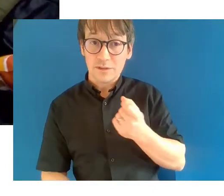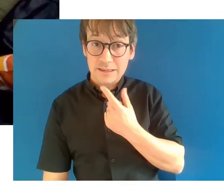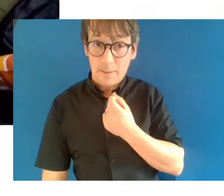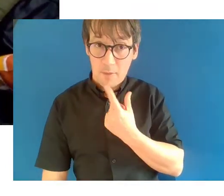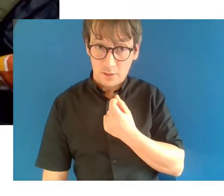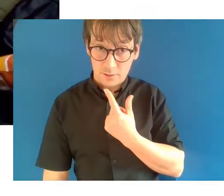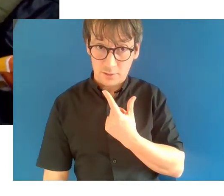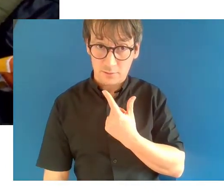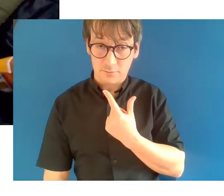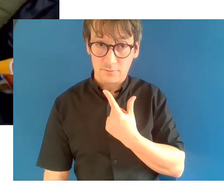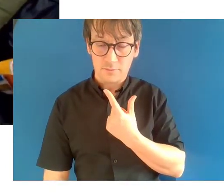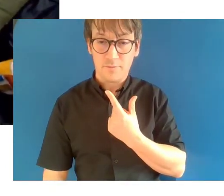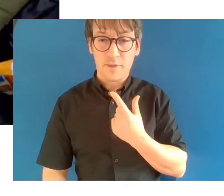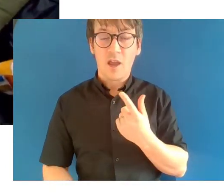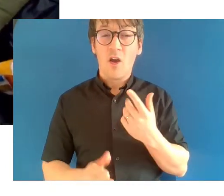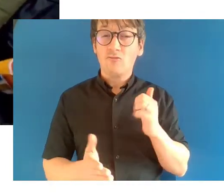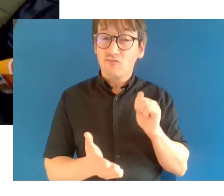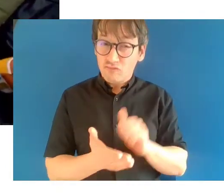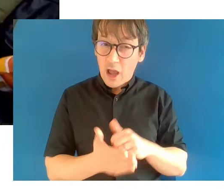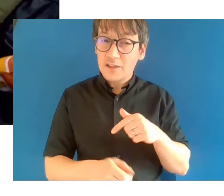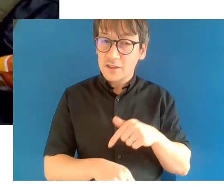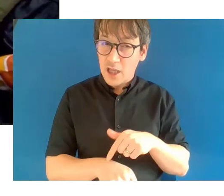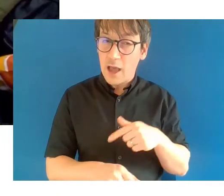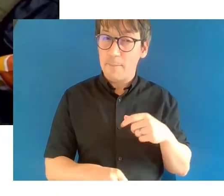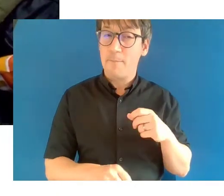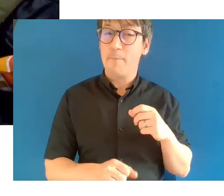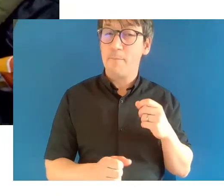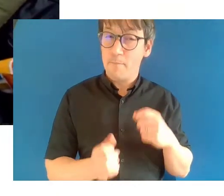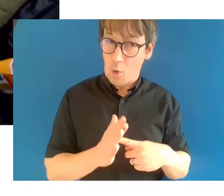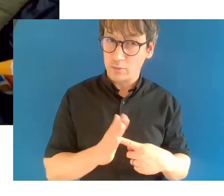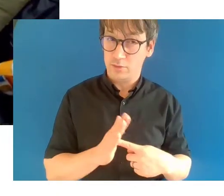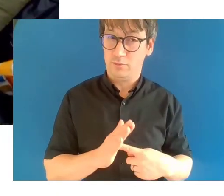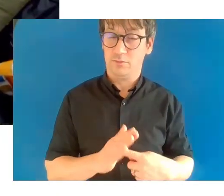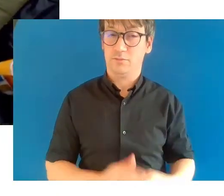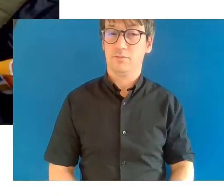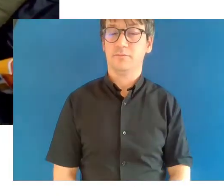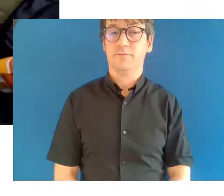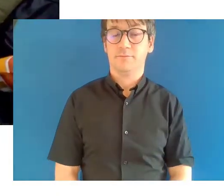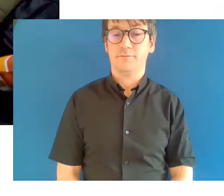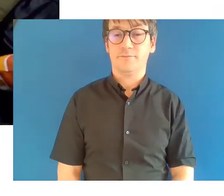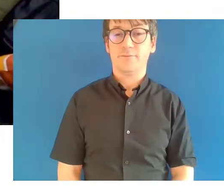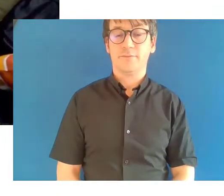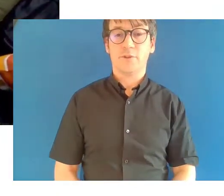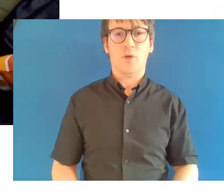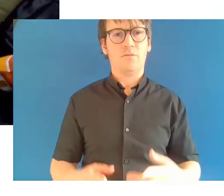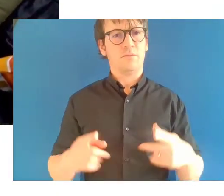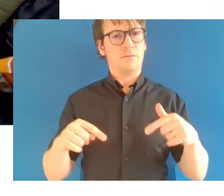Pepper needs to give this instruction exactly when it will be most relevant to Alex.